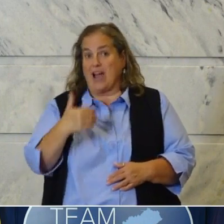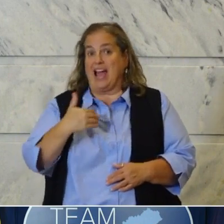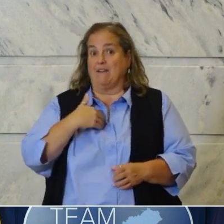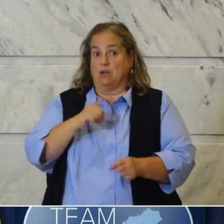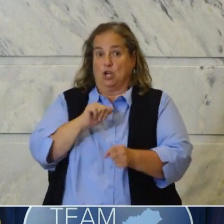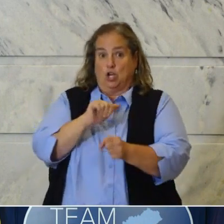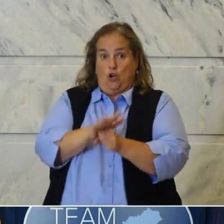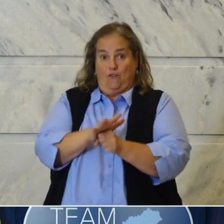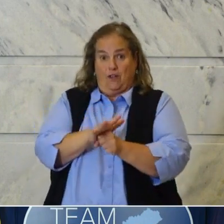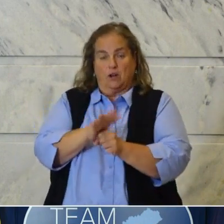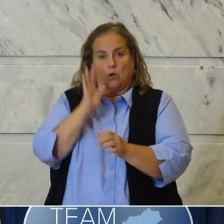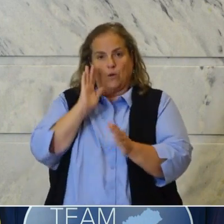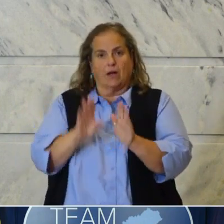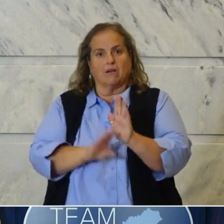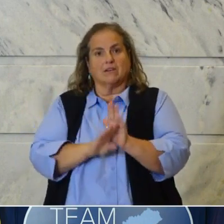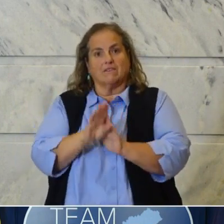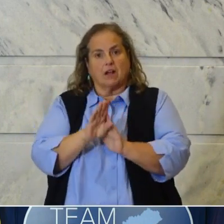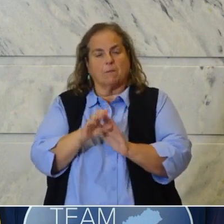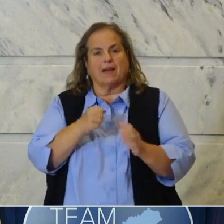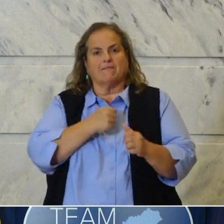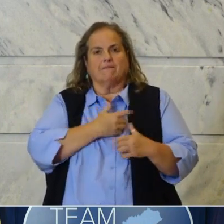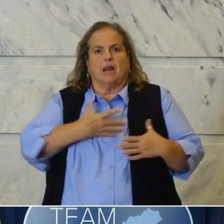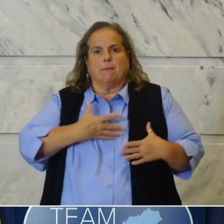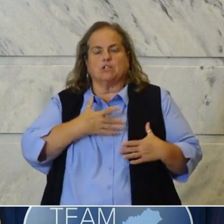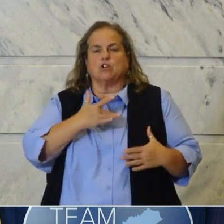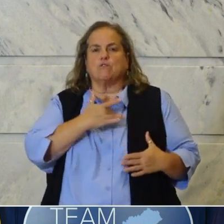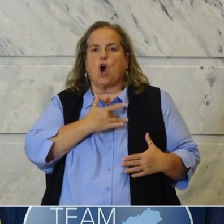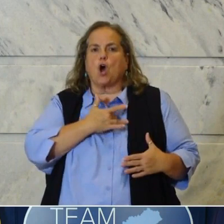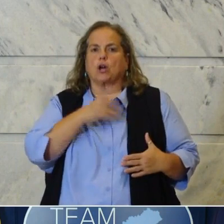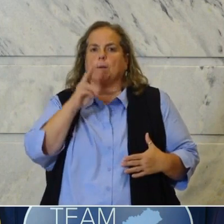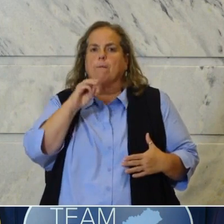19 will develop inflammation of their heart muscle. It's called myocarditis.